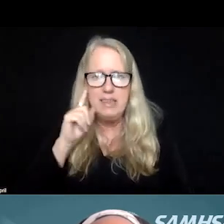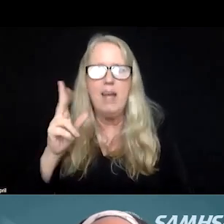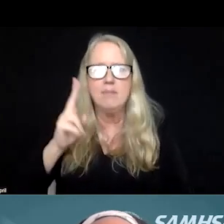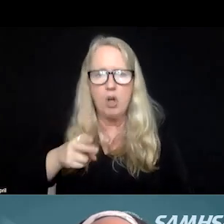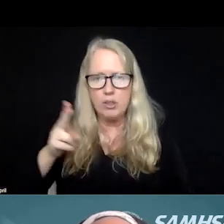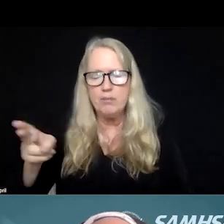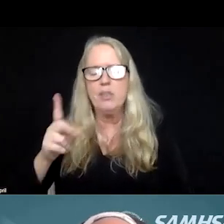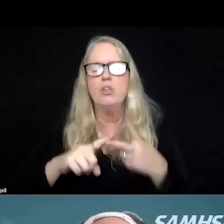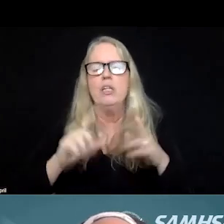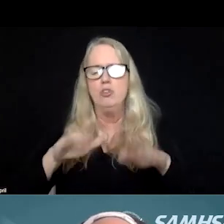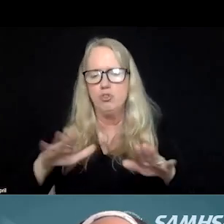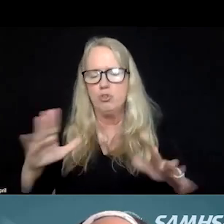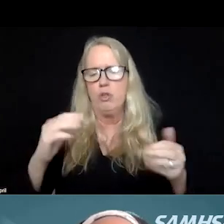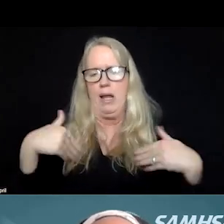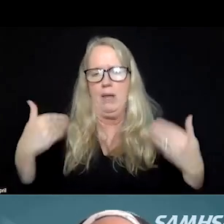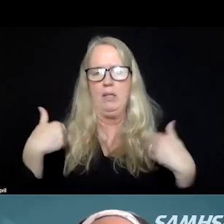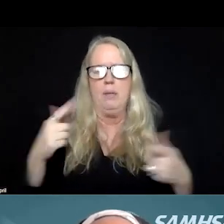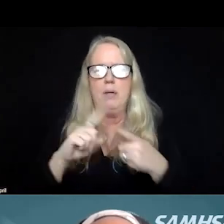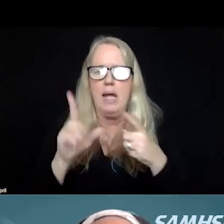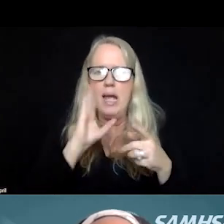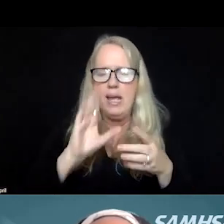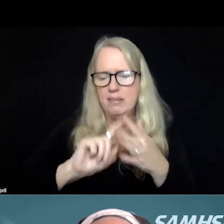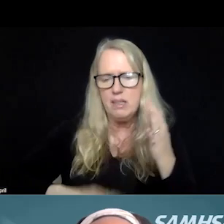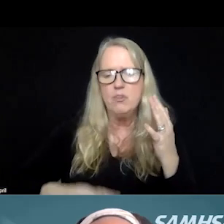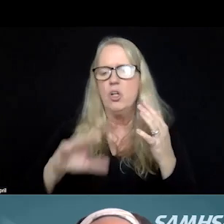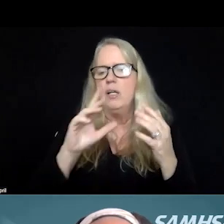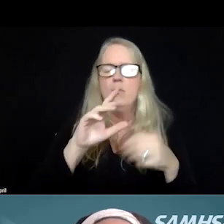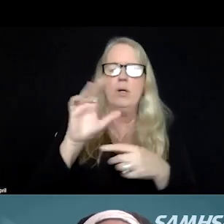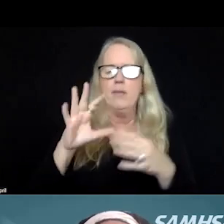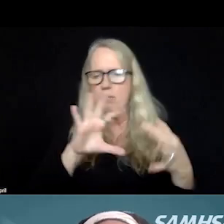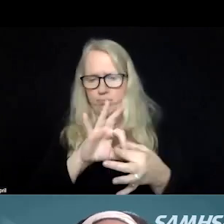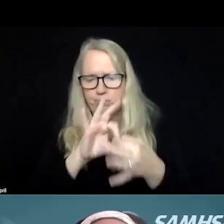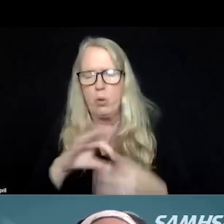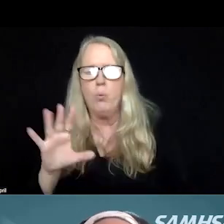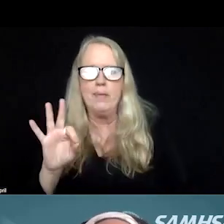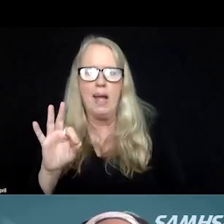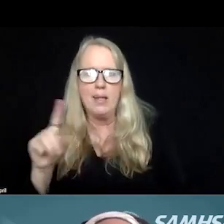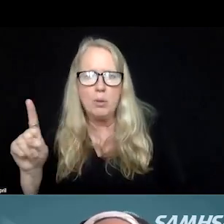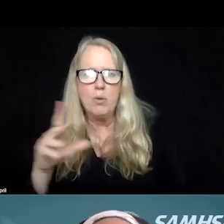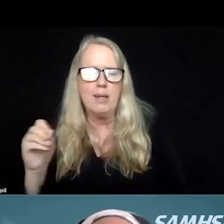ADOLESCENTS AND IMPROVING INTEROPERATION BETWEEN 911 AND 988.